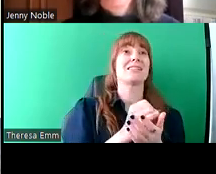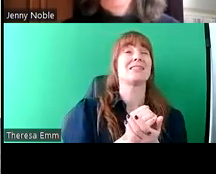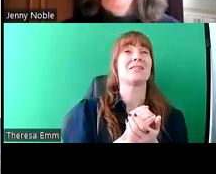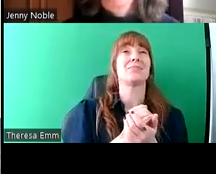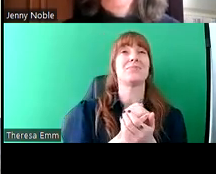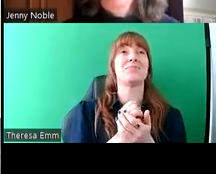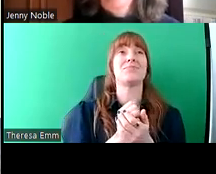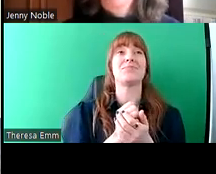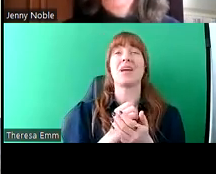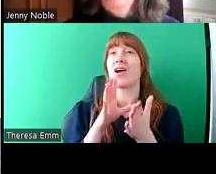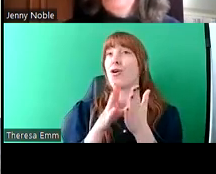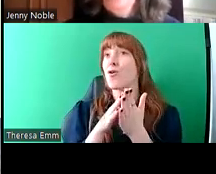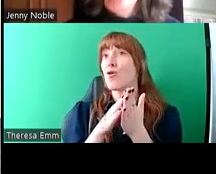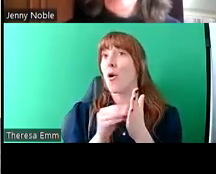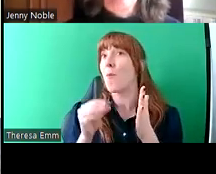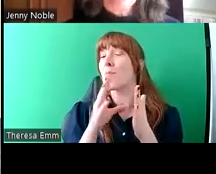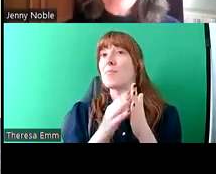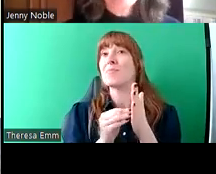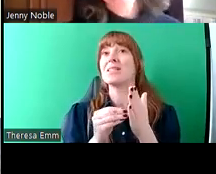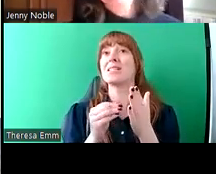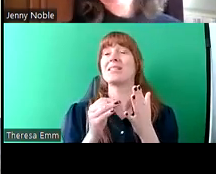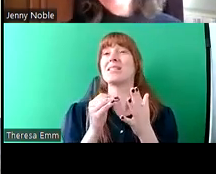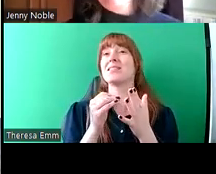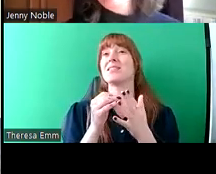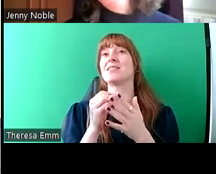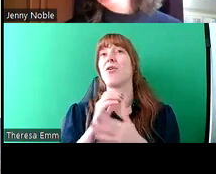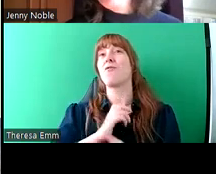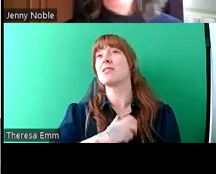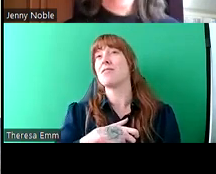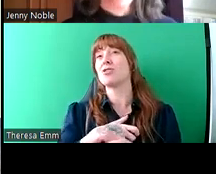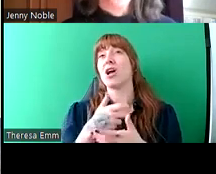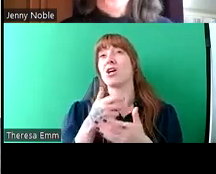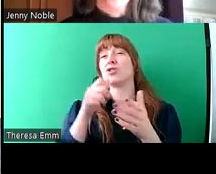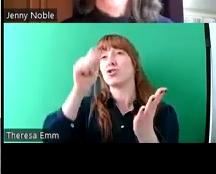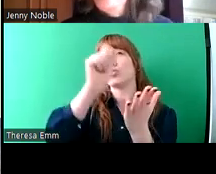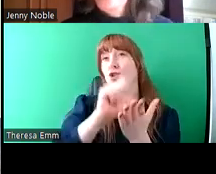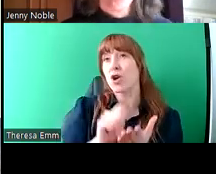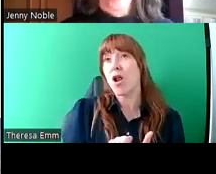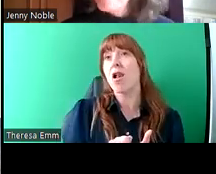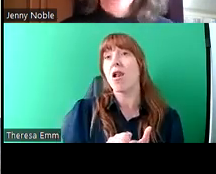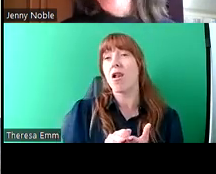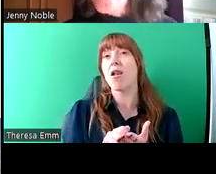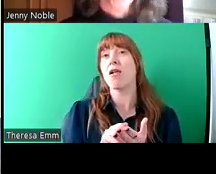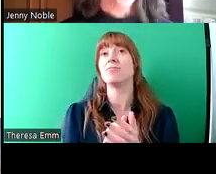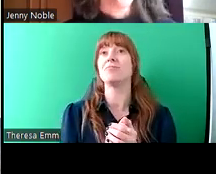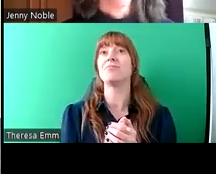got copies of just suffragette journal. Then, on top of that, we've got this amazing collection